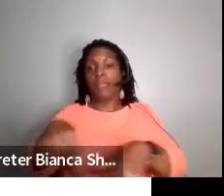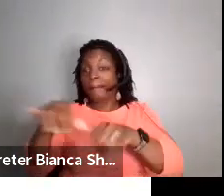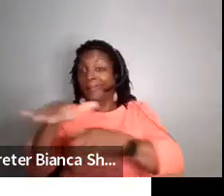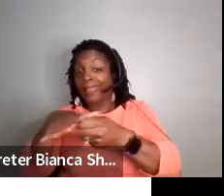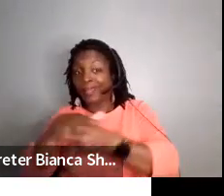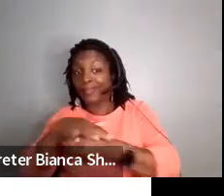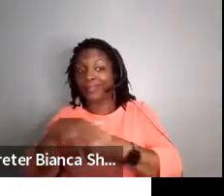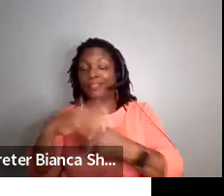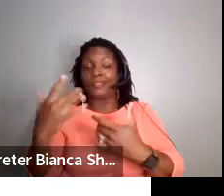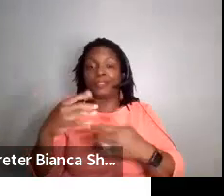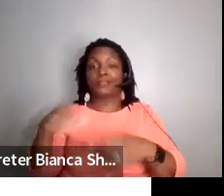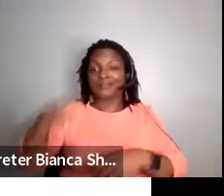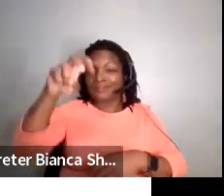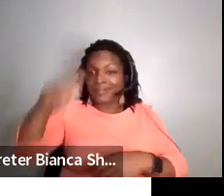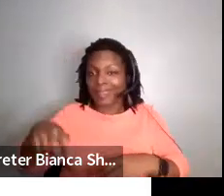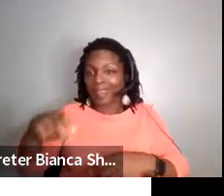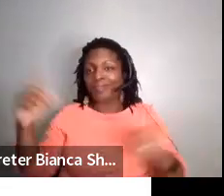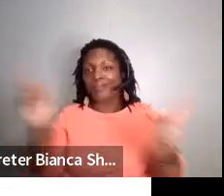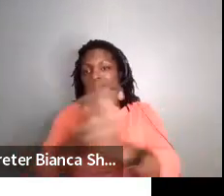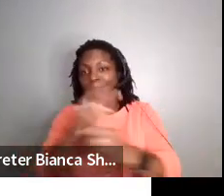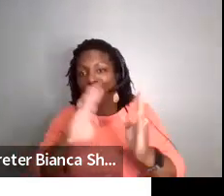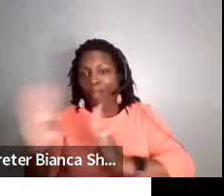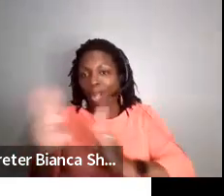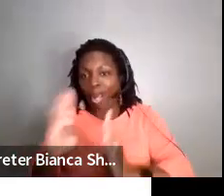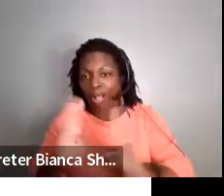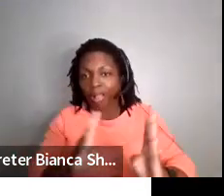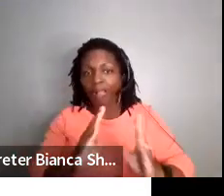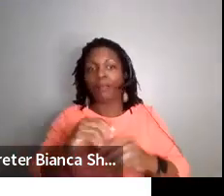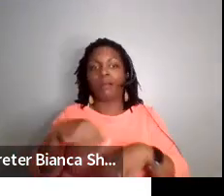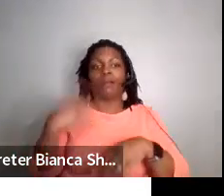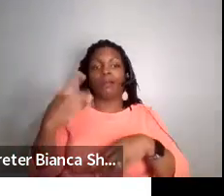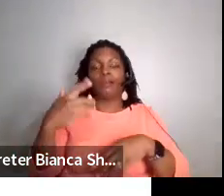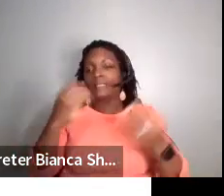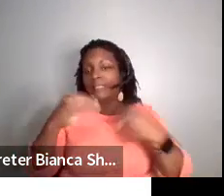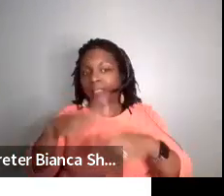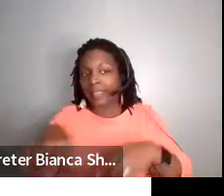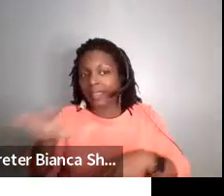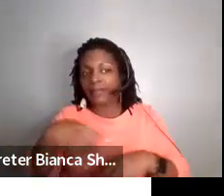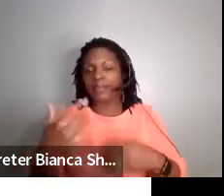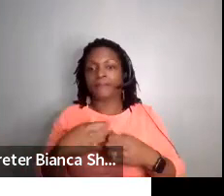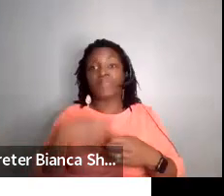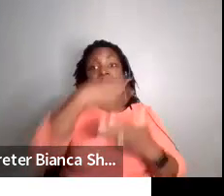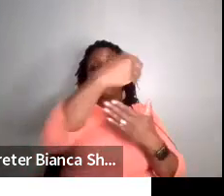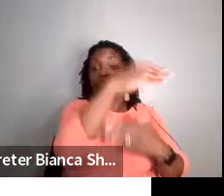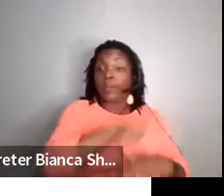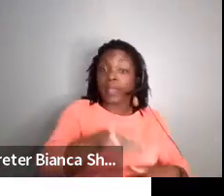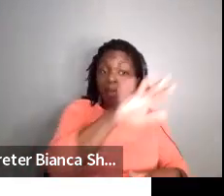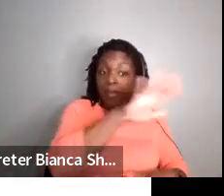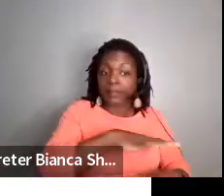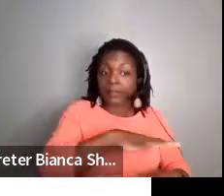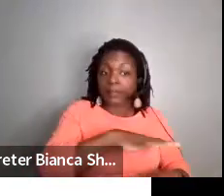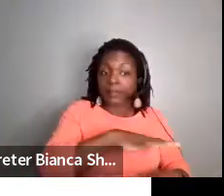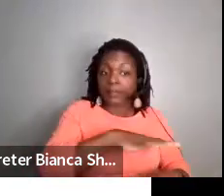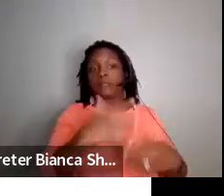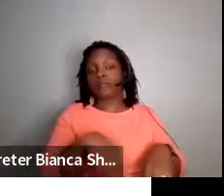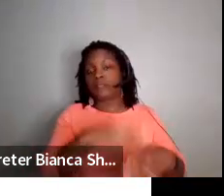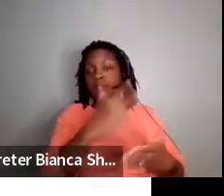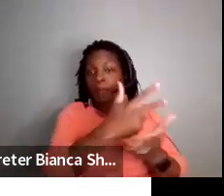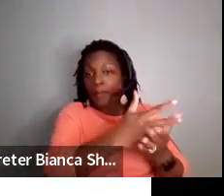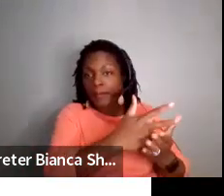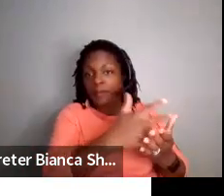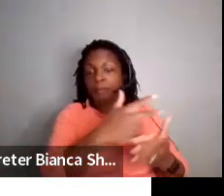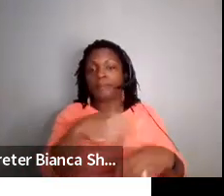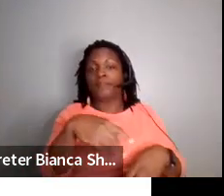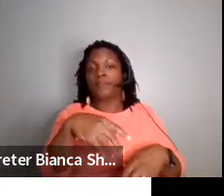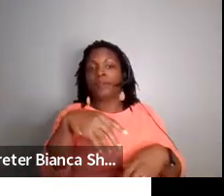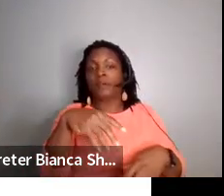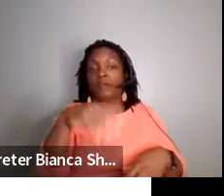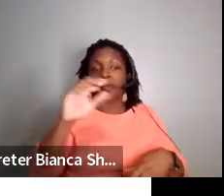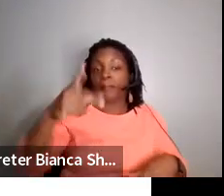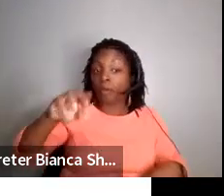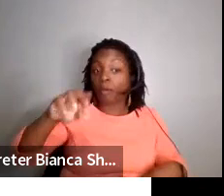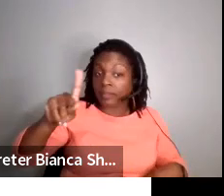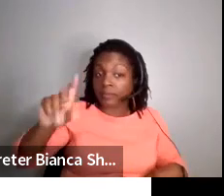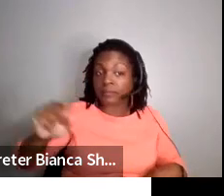Campus restaurants, parks. At this event every message of Stadiums parking lot 7 is extremely interesting.